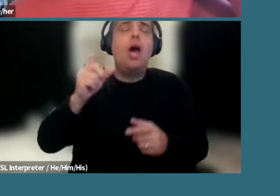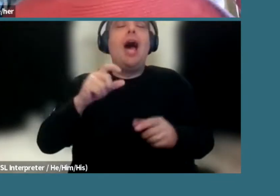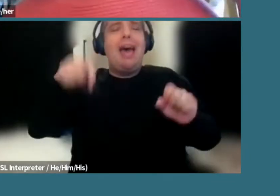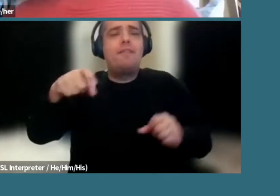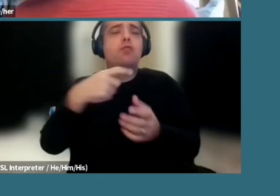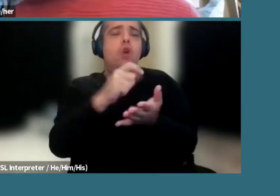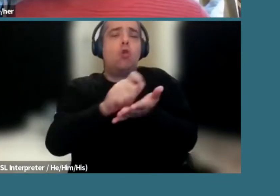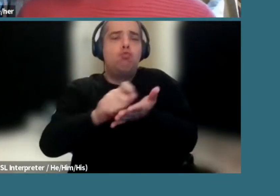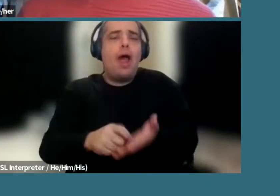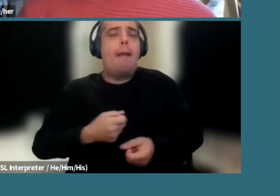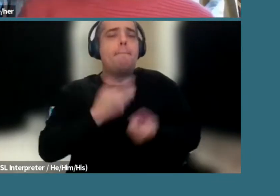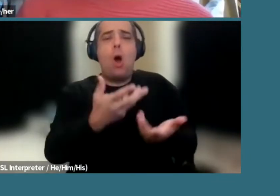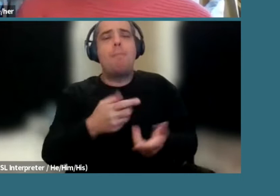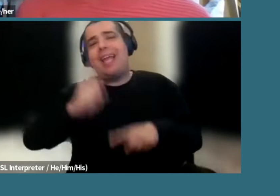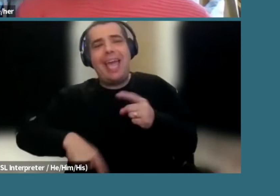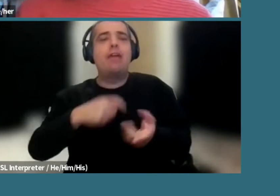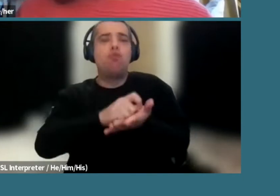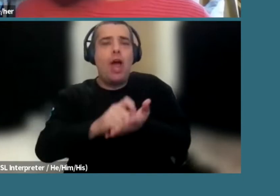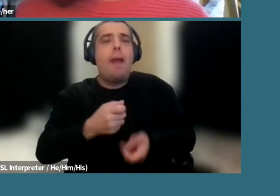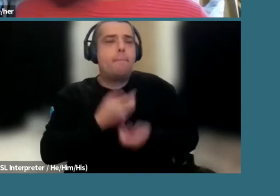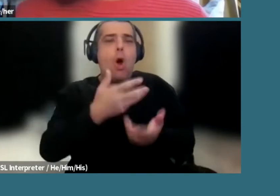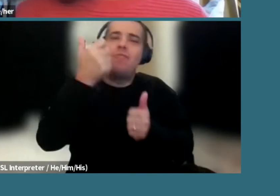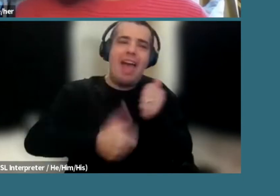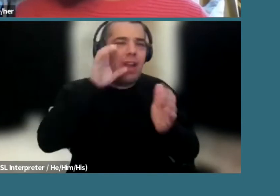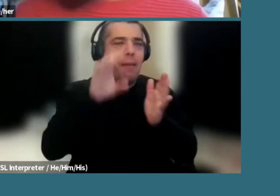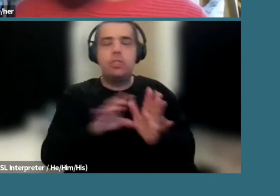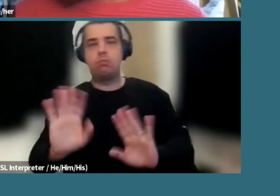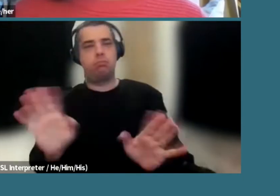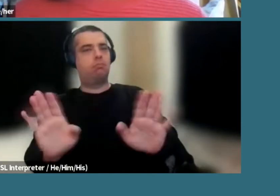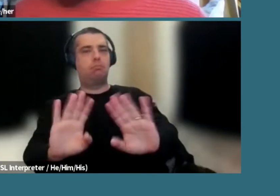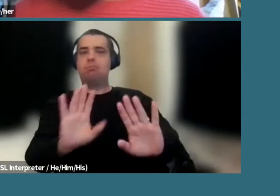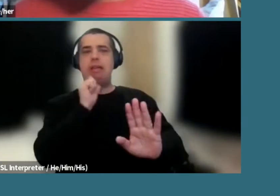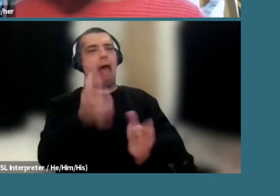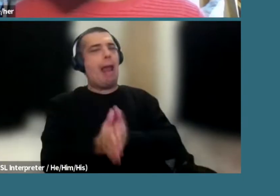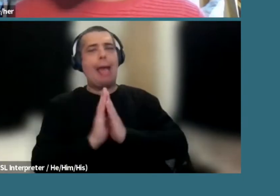I can't write a poem for every image. And we are absolutely not asking people to write poetry.